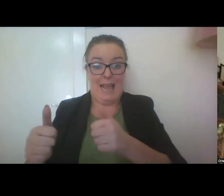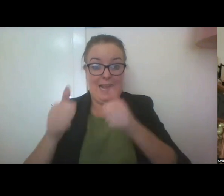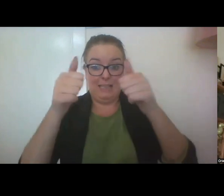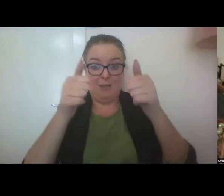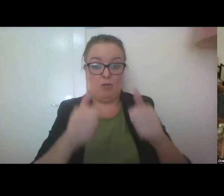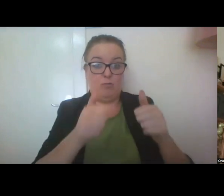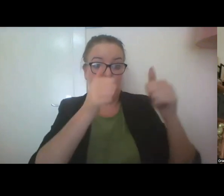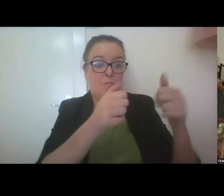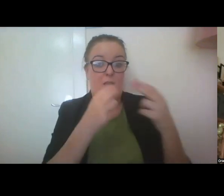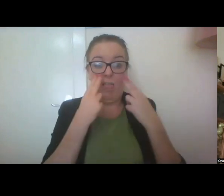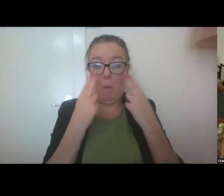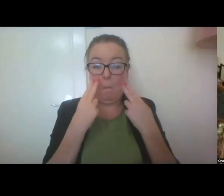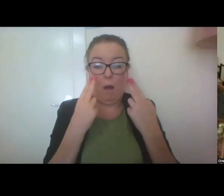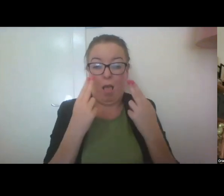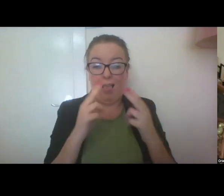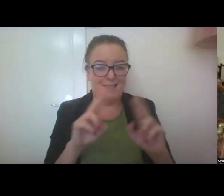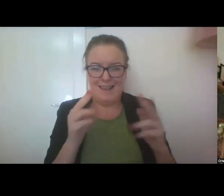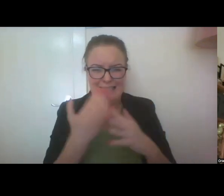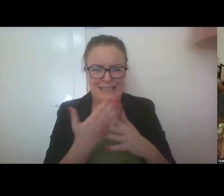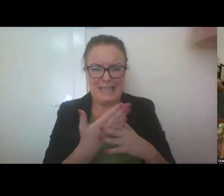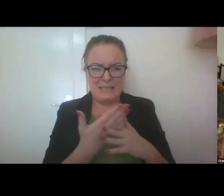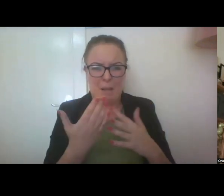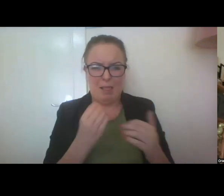is not actually accessible to them.